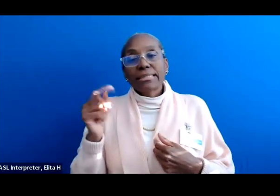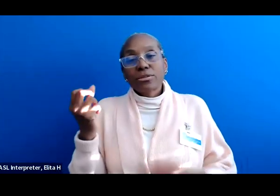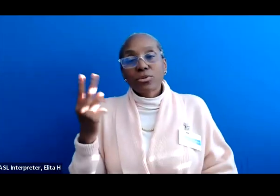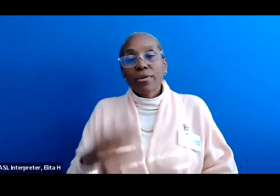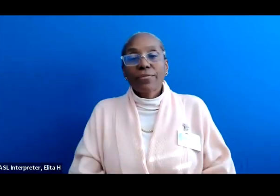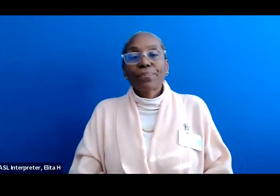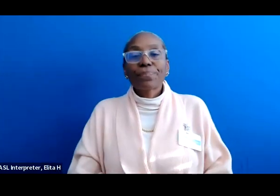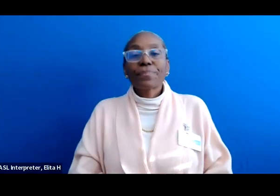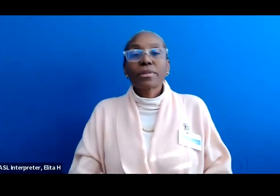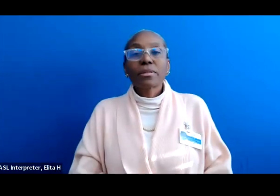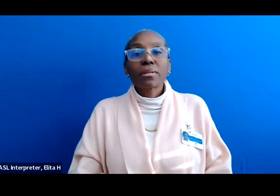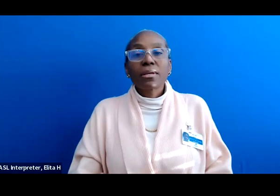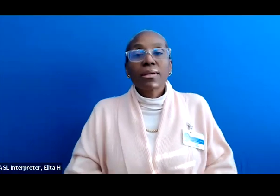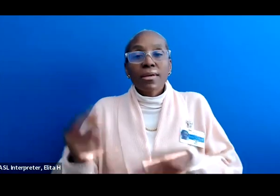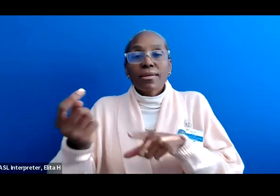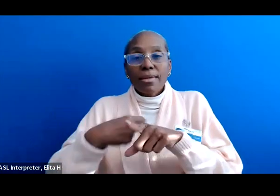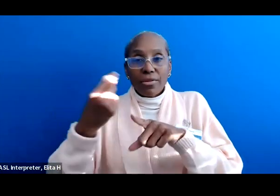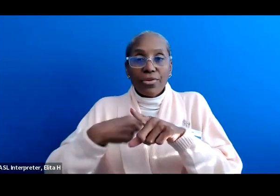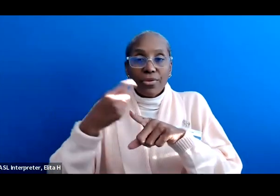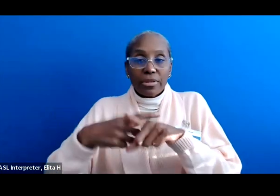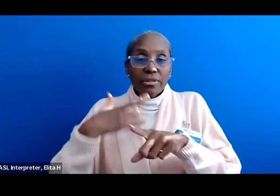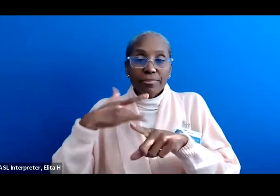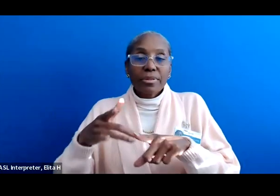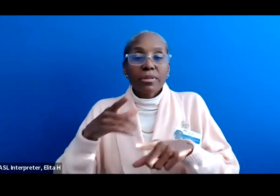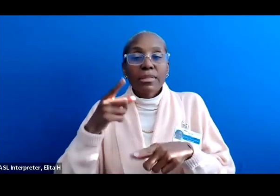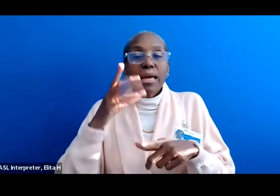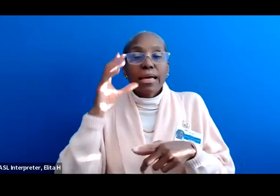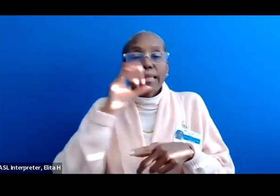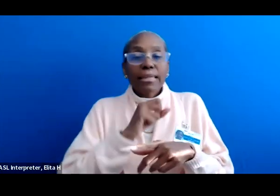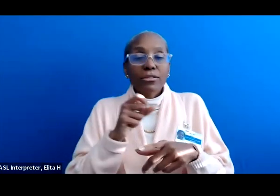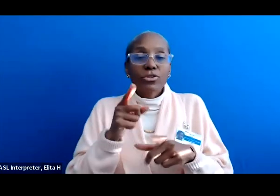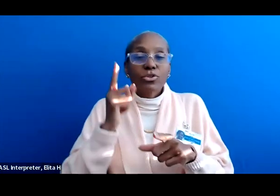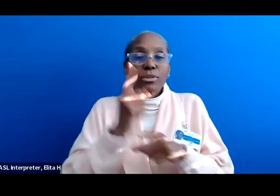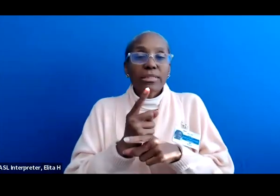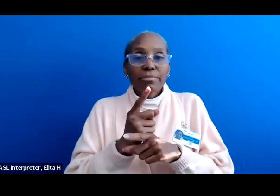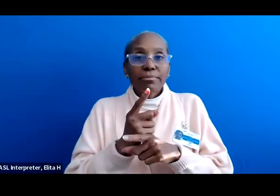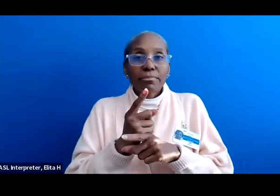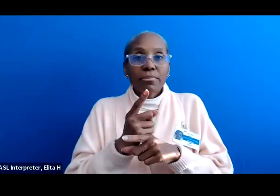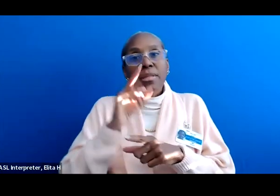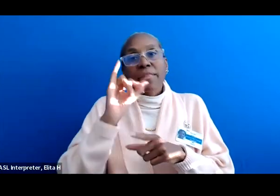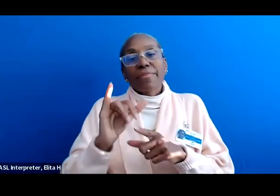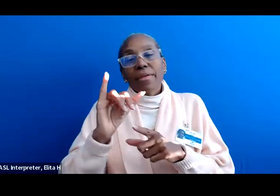I would assume you're catheterizing. You have to maintain that fluid limit, so you don't go over